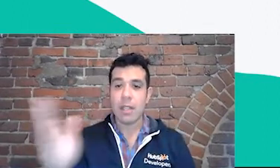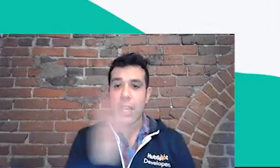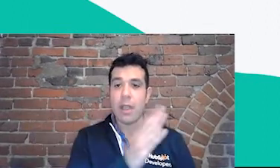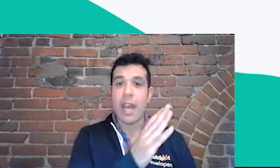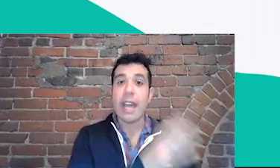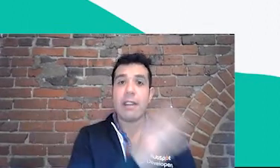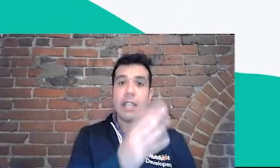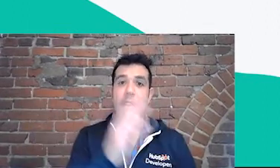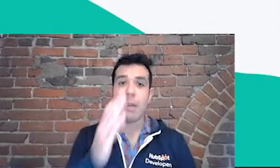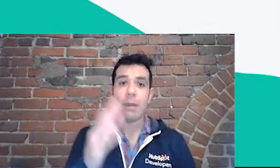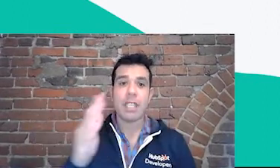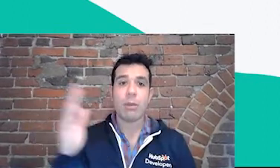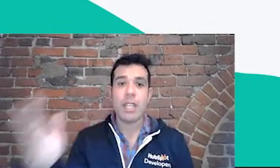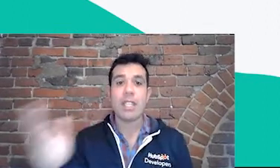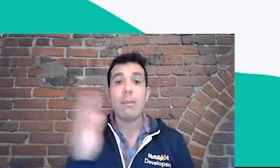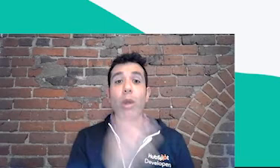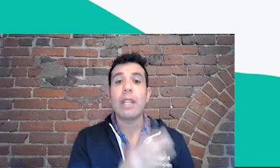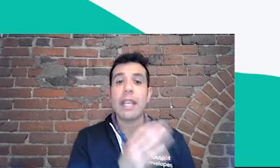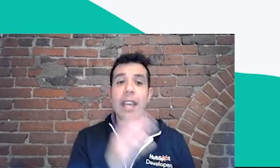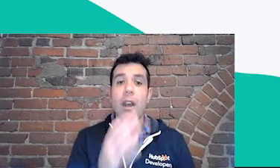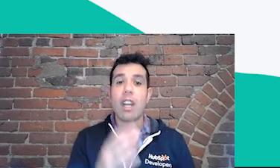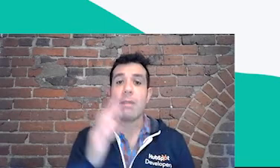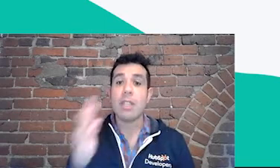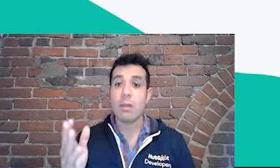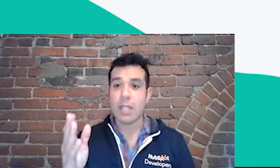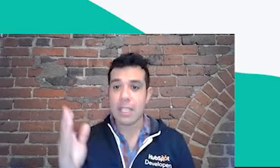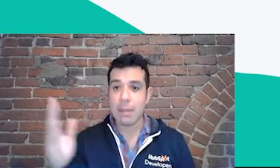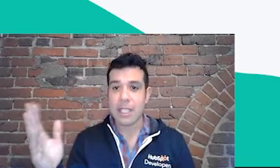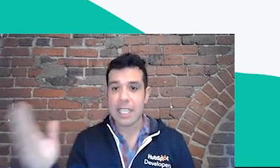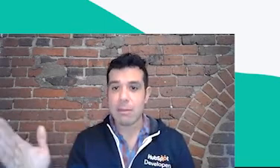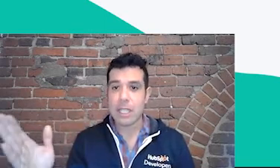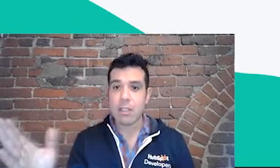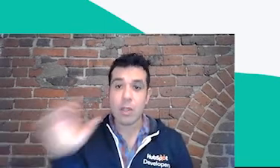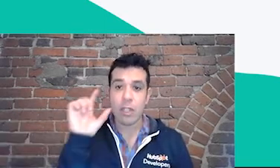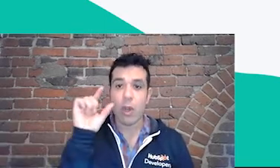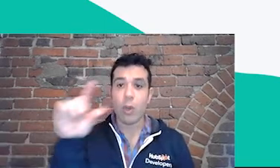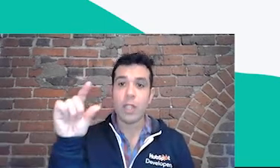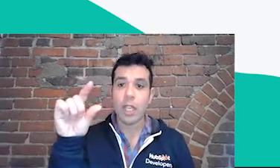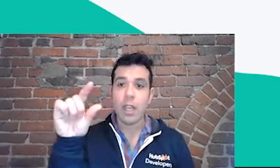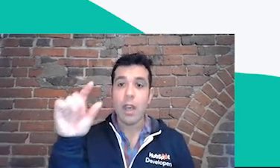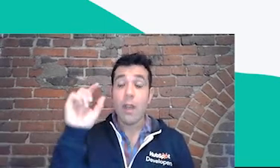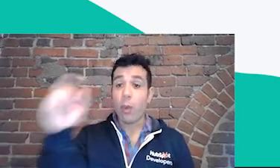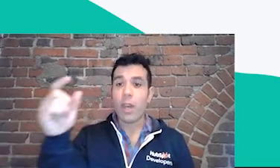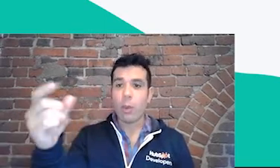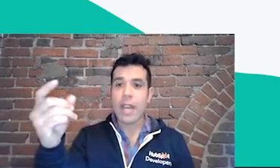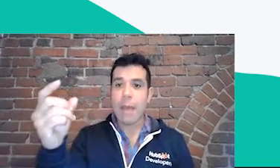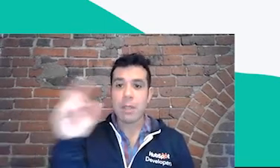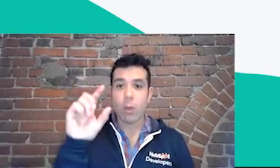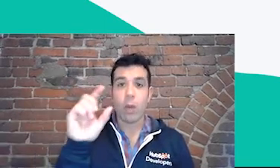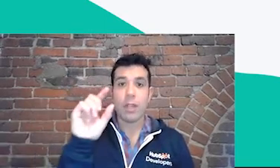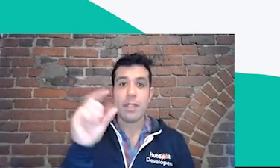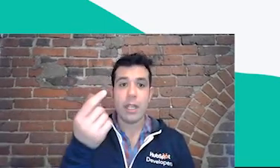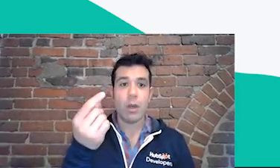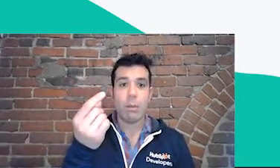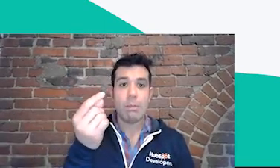THE HIGHER A TIER A HubSpot CUSTOMER IS, THE MORE LIKELY THEY ARE TO BE USING SOME OF THESE CUSTOMIZATIONS. SO THESE ARE ONLY THE ONE-TO-ONE APPS THAT WORK WITH A SINGLE